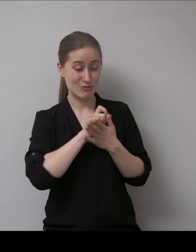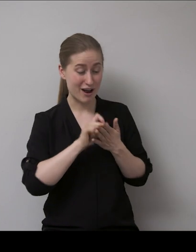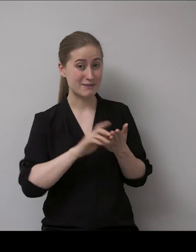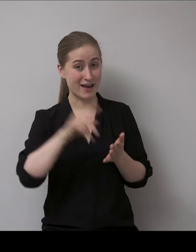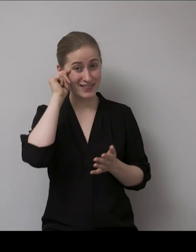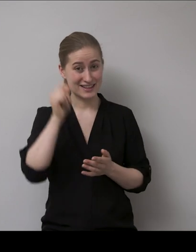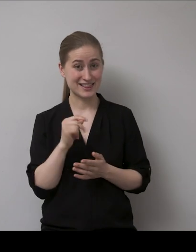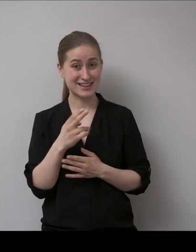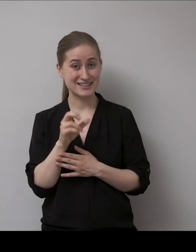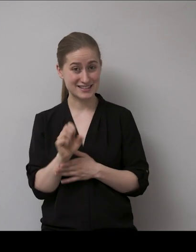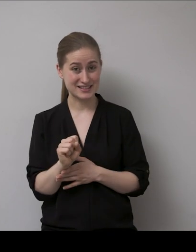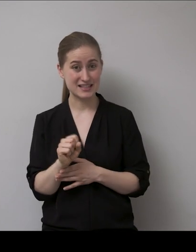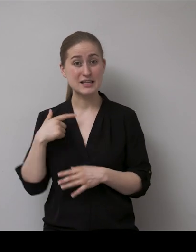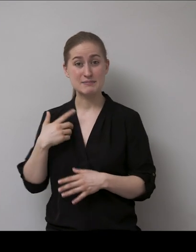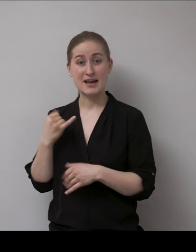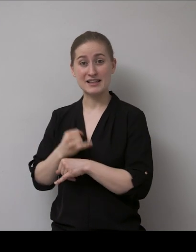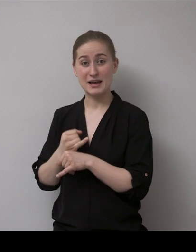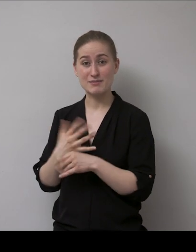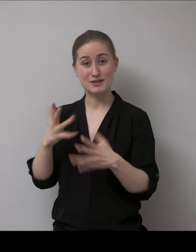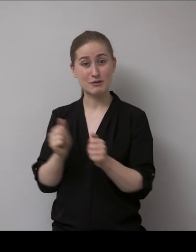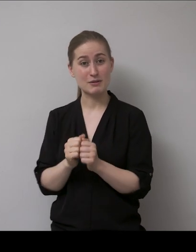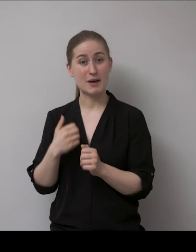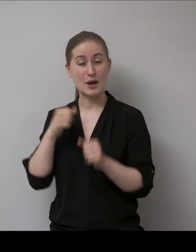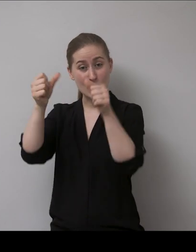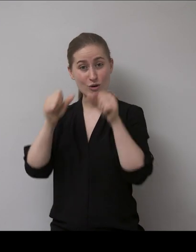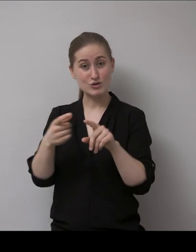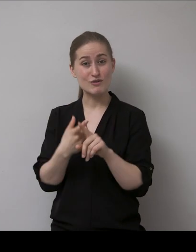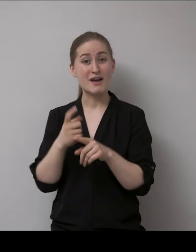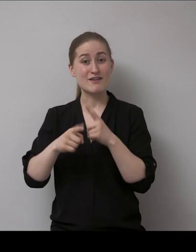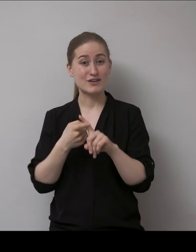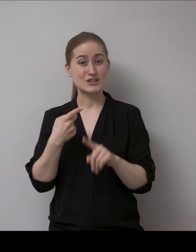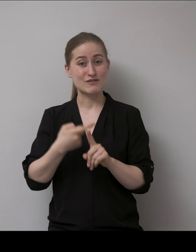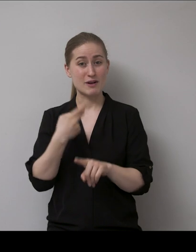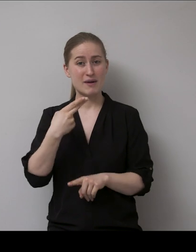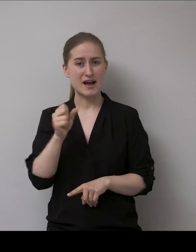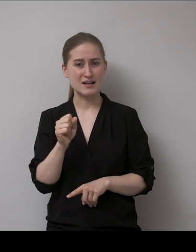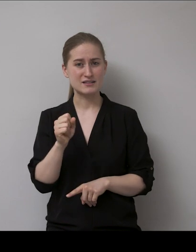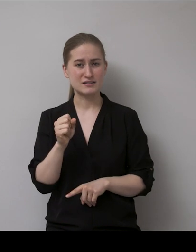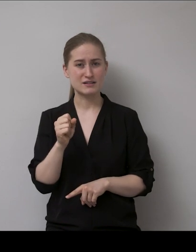This is my campus, complete with a poster of my buddies from high school, who wanted to watch over me while I studied.